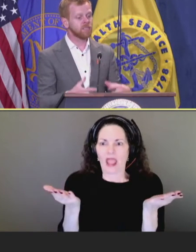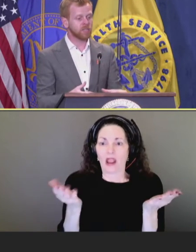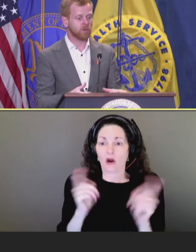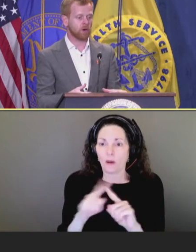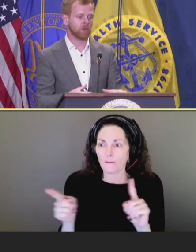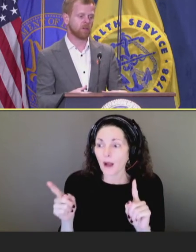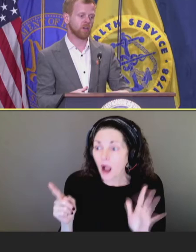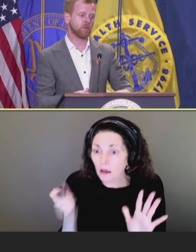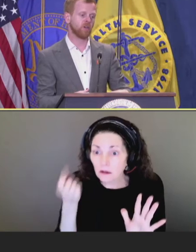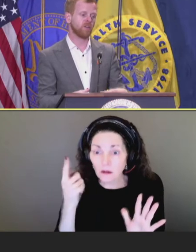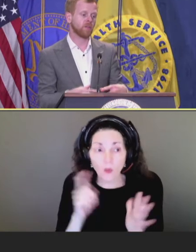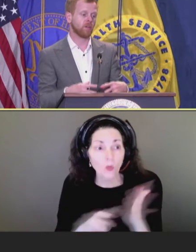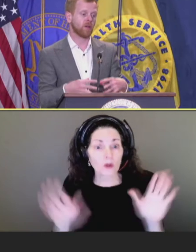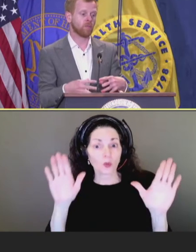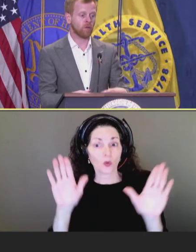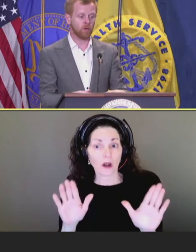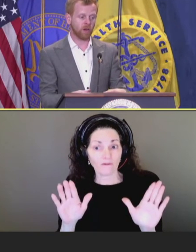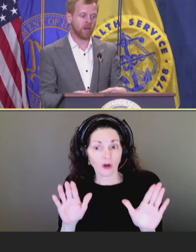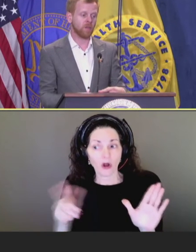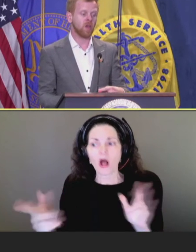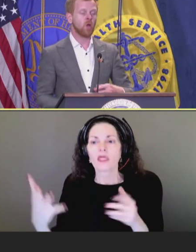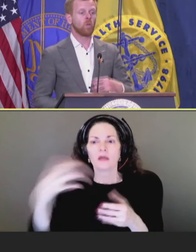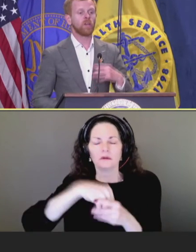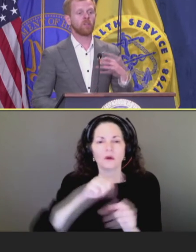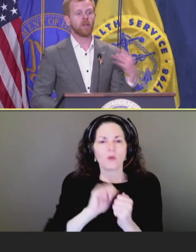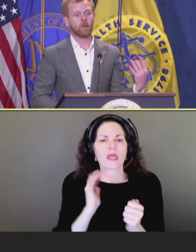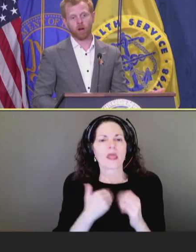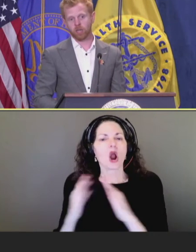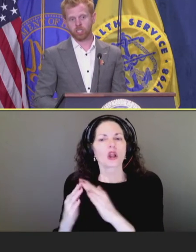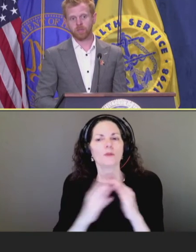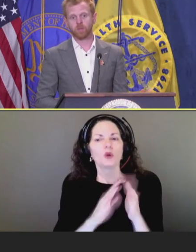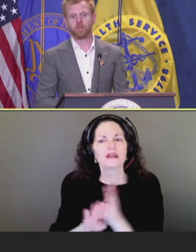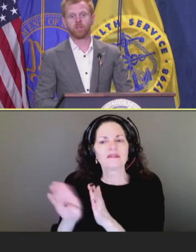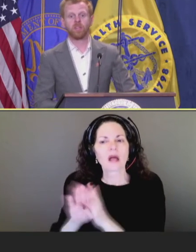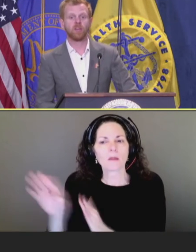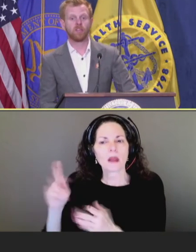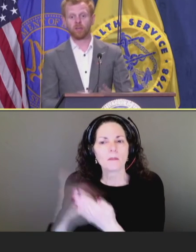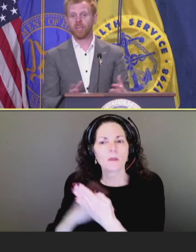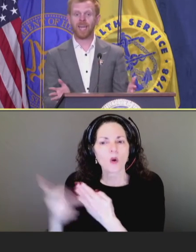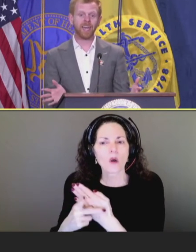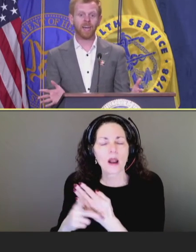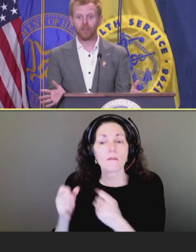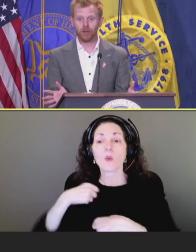they're a part of our Community Development Grant Program, we create partnerships with the 38 other